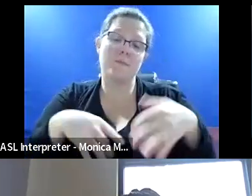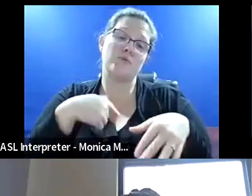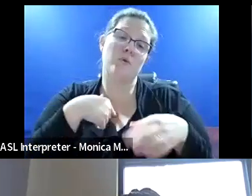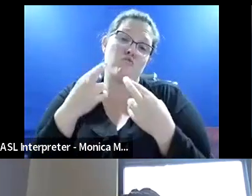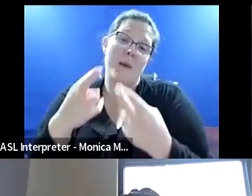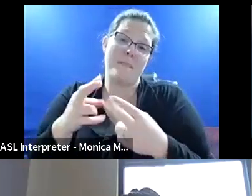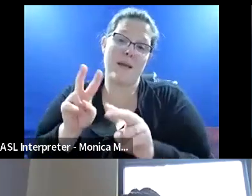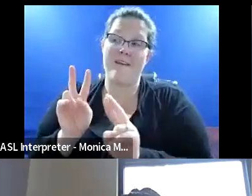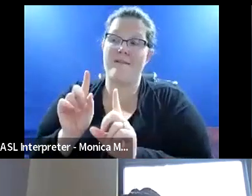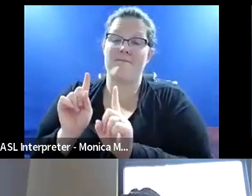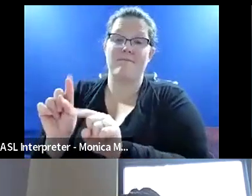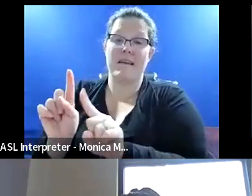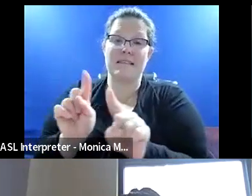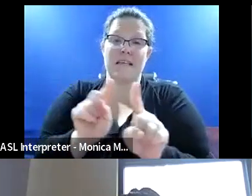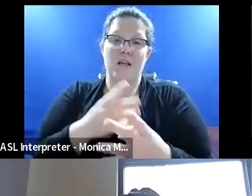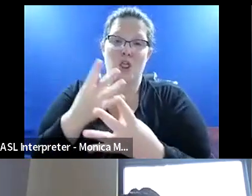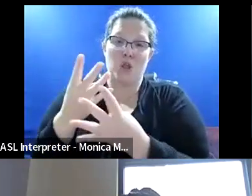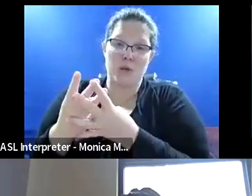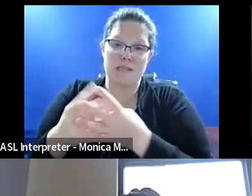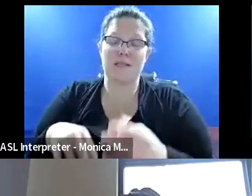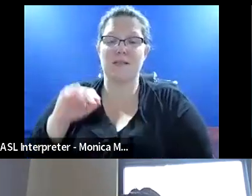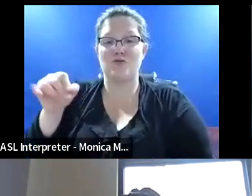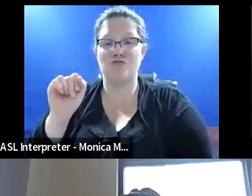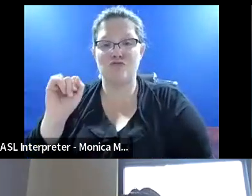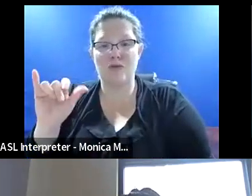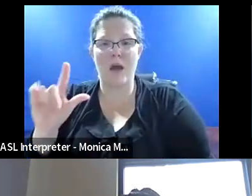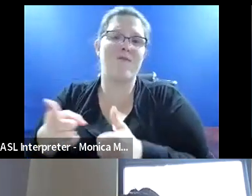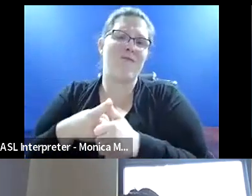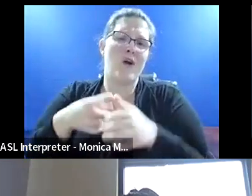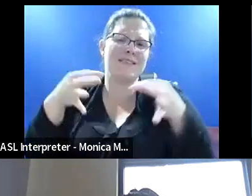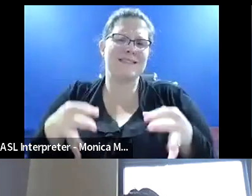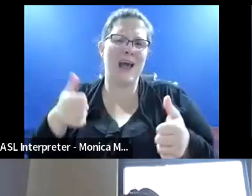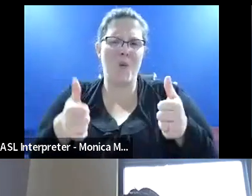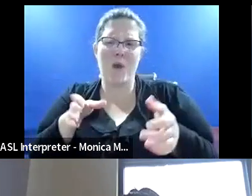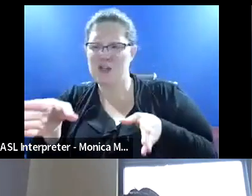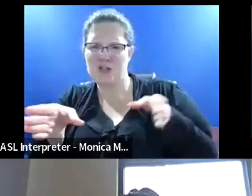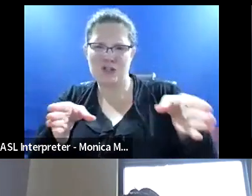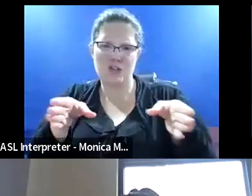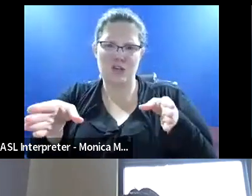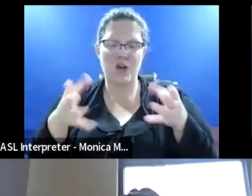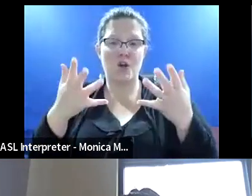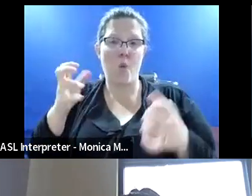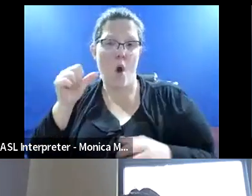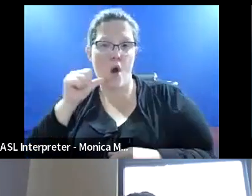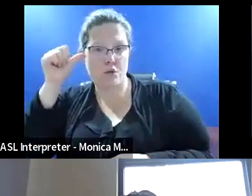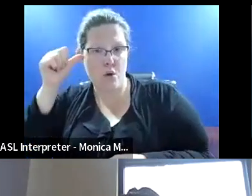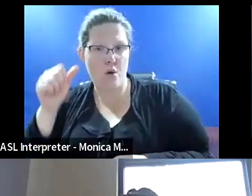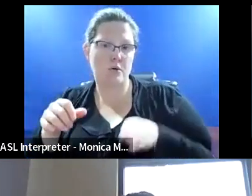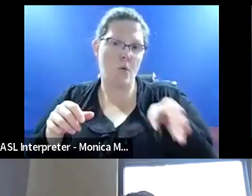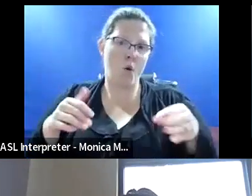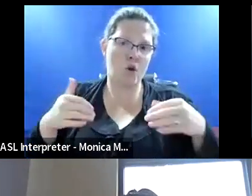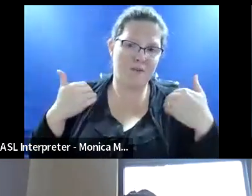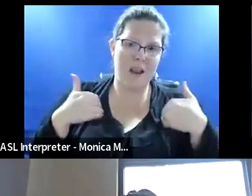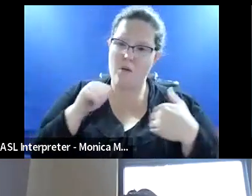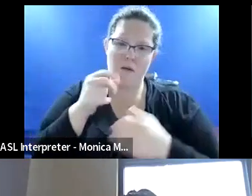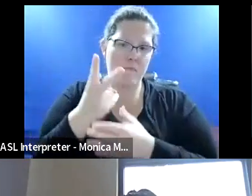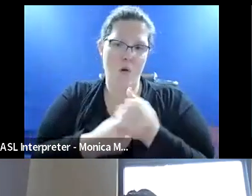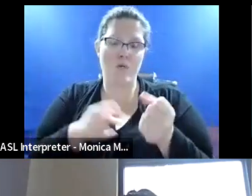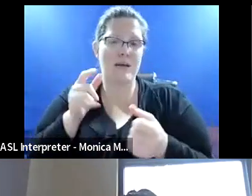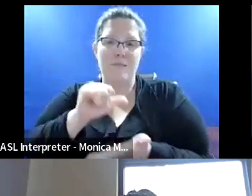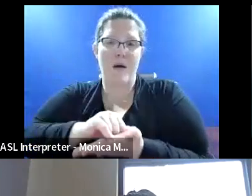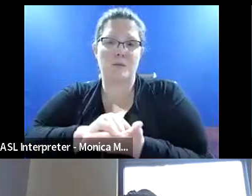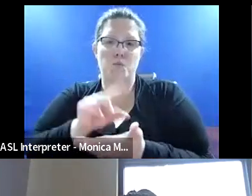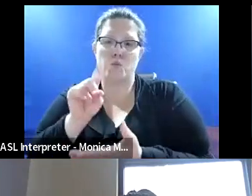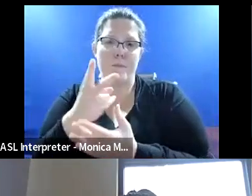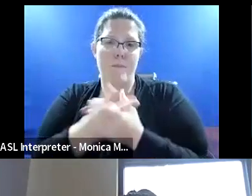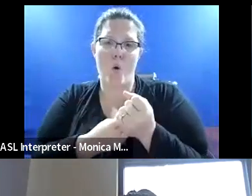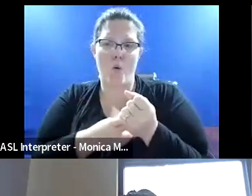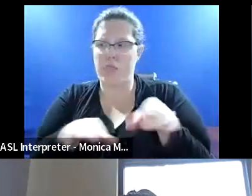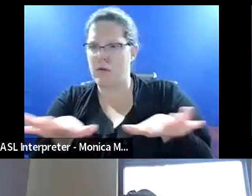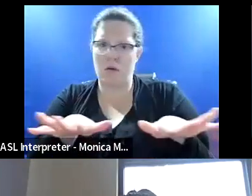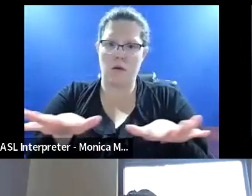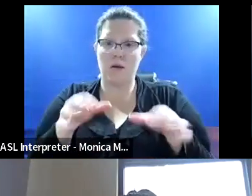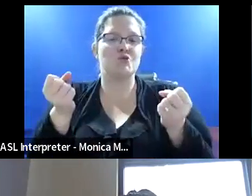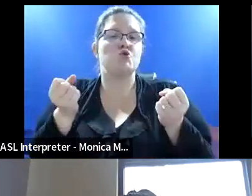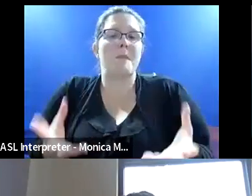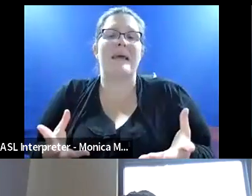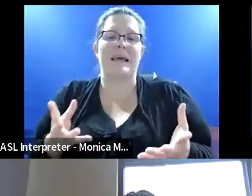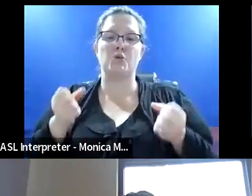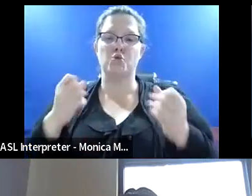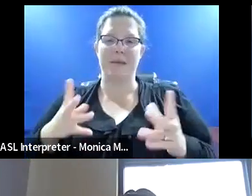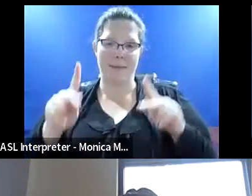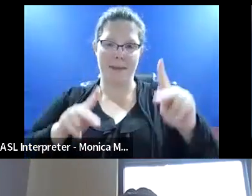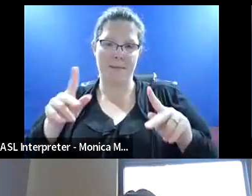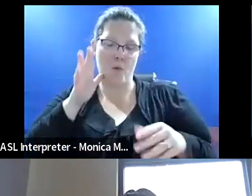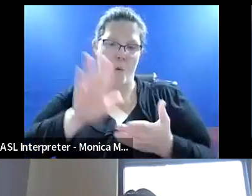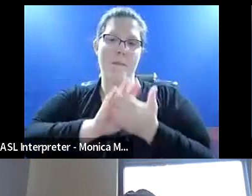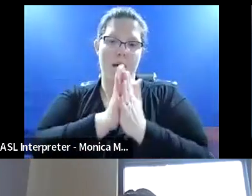I GUESS WHAT I'LL SAY IF ANYBODY IS INTERESTED IN STARTING ANY KIND OF A PROGRAM WHEN IT COMES TO REENTRY, THE FIRST THING YOU ARE GOING TO HAVE TO DO IS SEE IF THERE'S A LOCAL REENTRY COUNCIL COMMISSION IN THAT COUNTY. IT'S BEST TO GET WITH THEM FIRST. A LOT OF LLC'S WILL HAVE RESOURCES INCORPORATED AND INTERTWINED WITHIN THEMSELVES AND YOU MIGHT BE ABLE TO GRAB RESOURCES AND START RUNNING WITH YOUR PROGRAM.